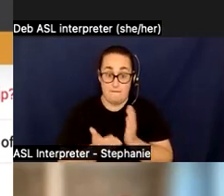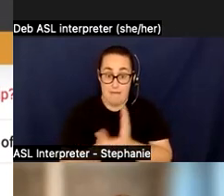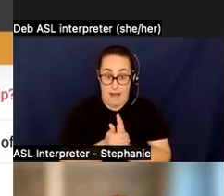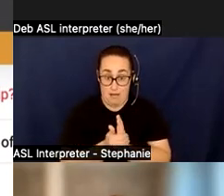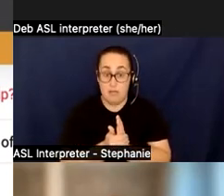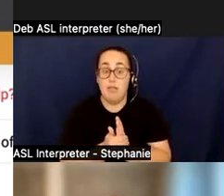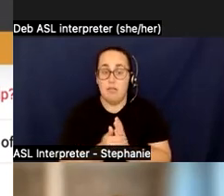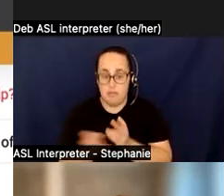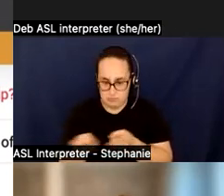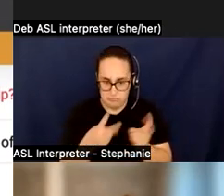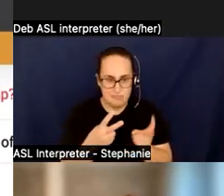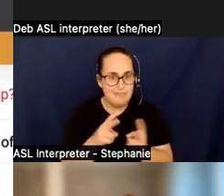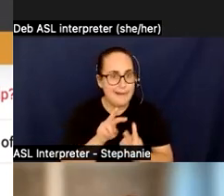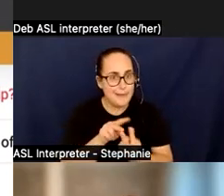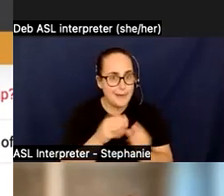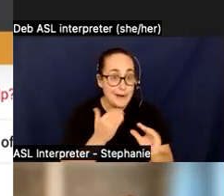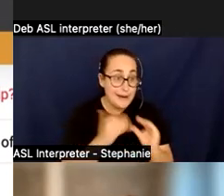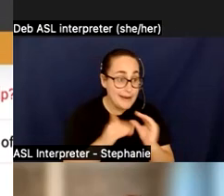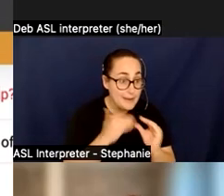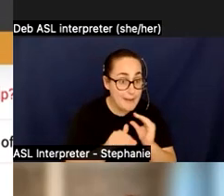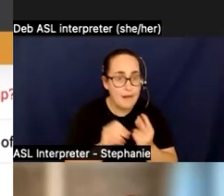an email that you received from the site owner or a copy of a letter,